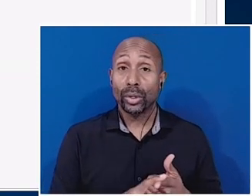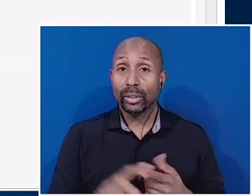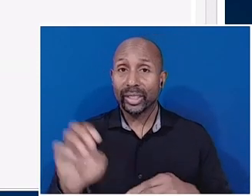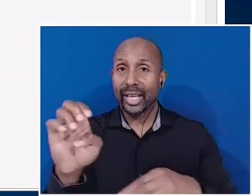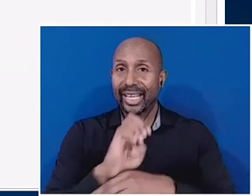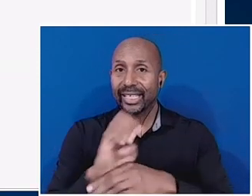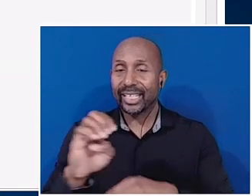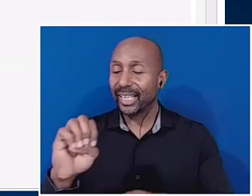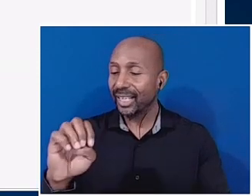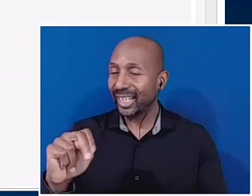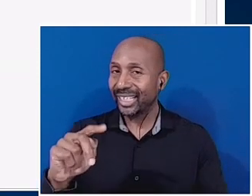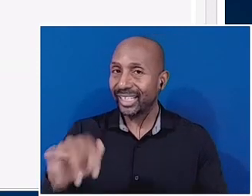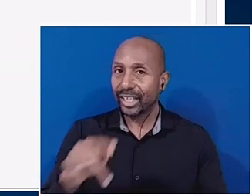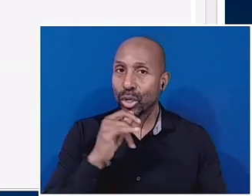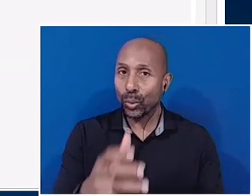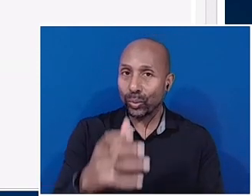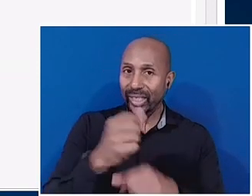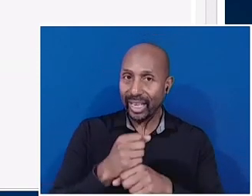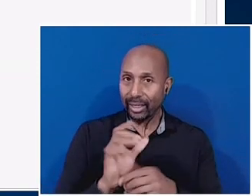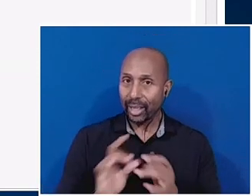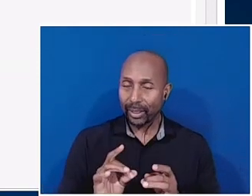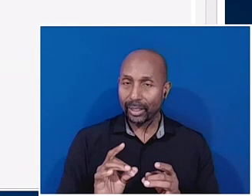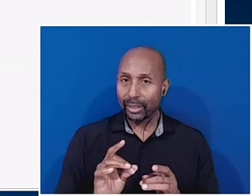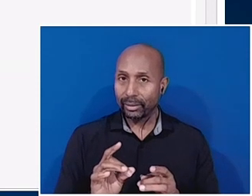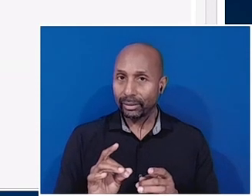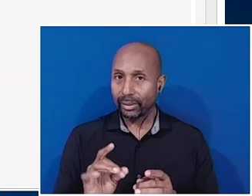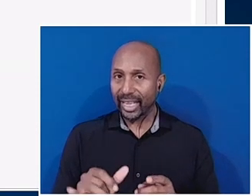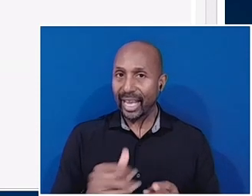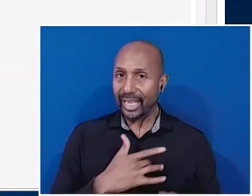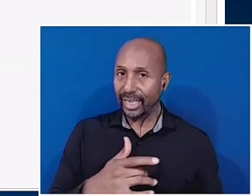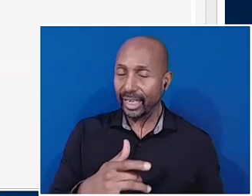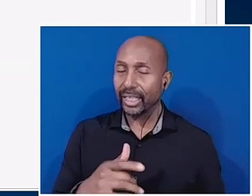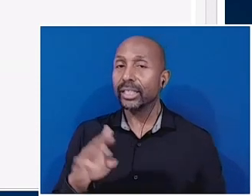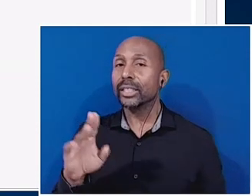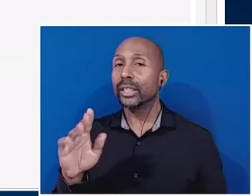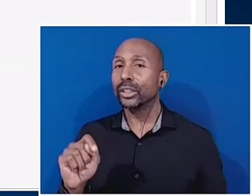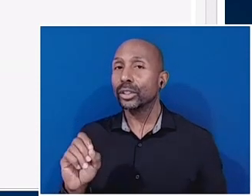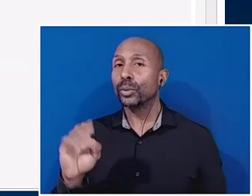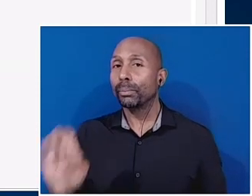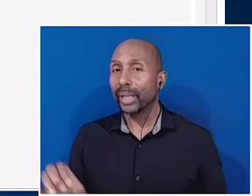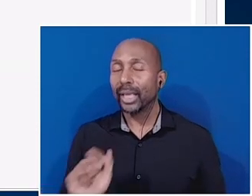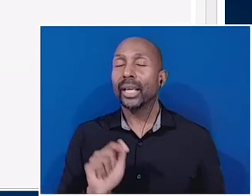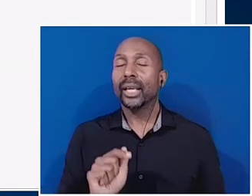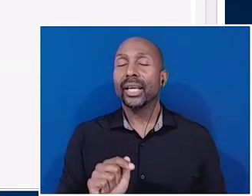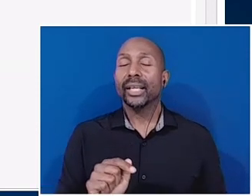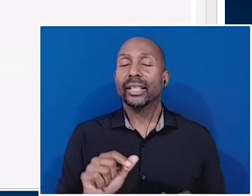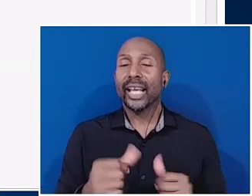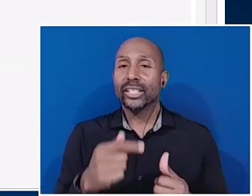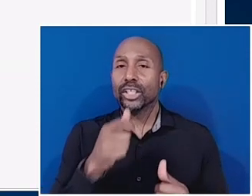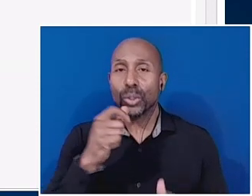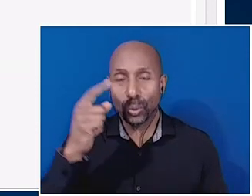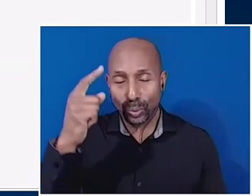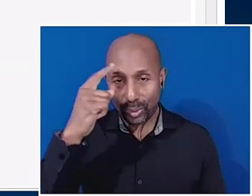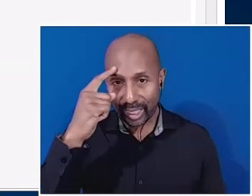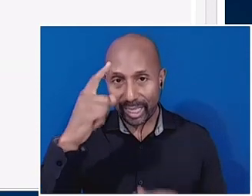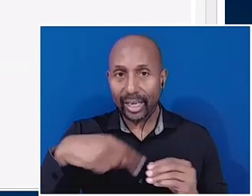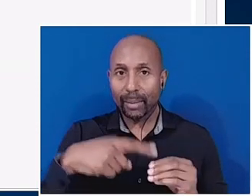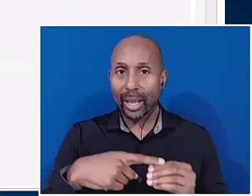agency potentially considering the approval of an institution. It would be good to ensure that the